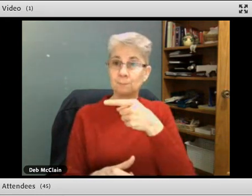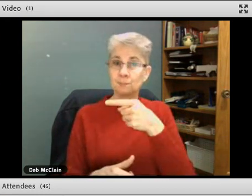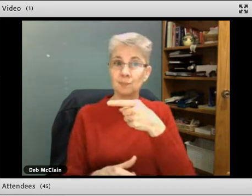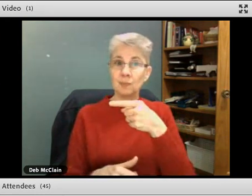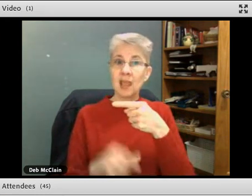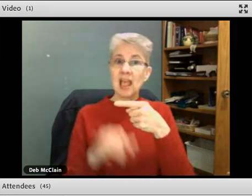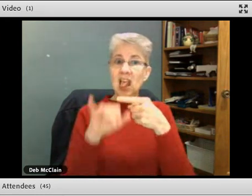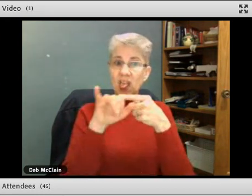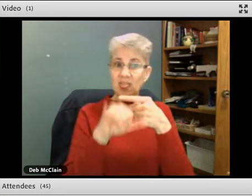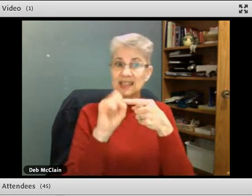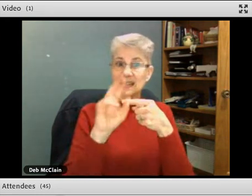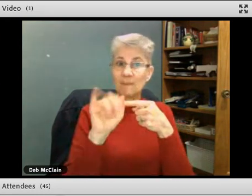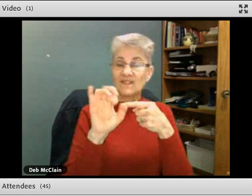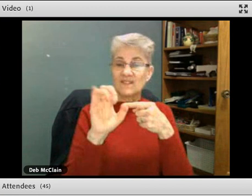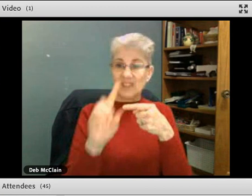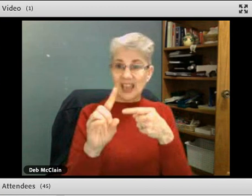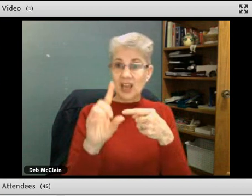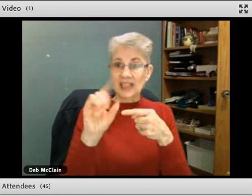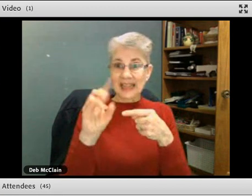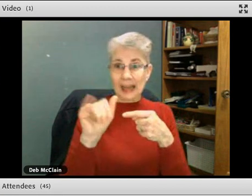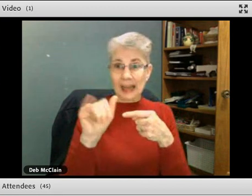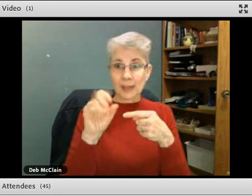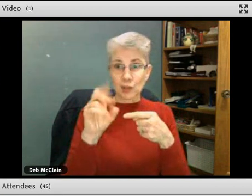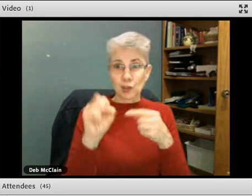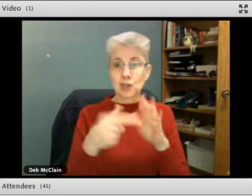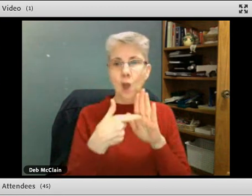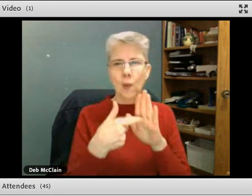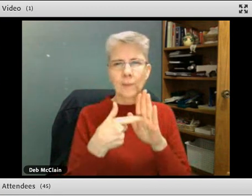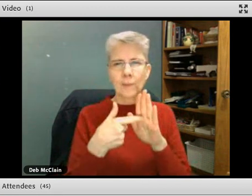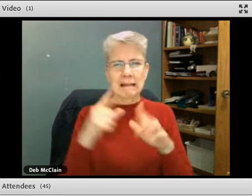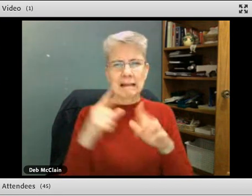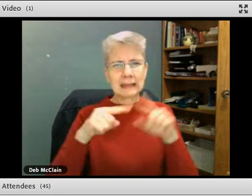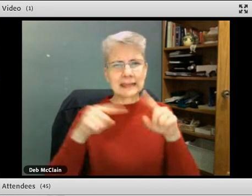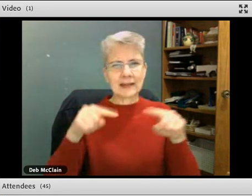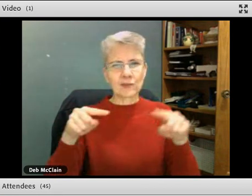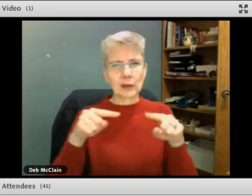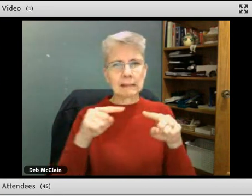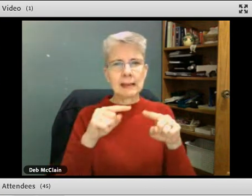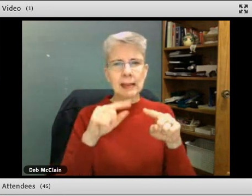in different catalog systems by different characters.